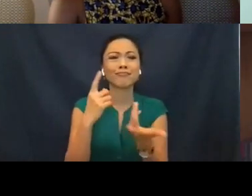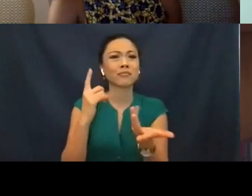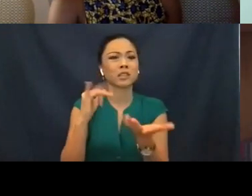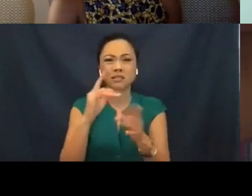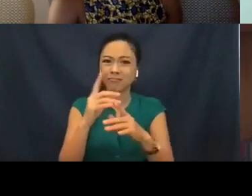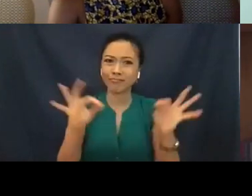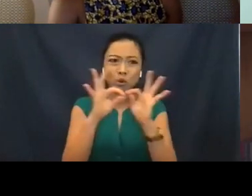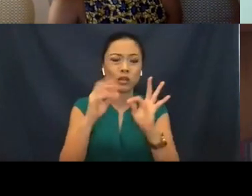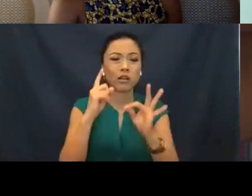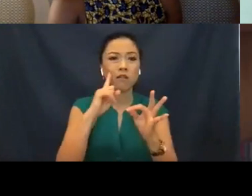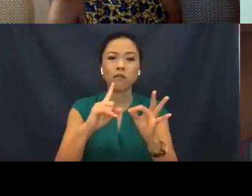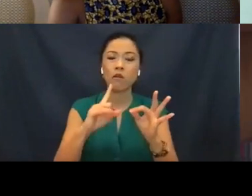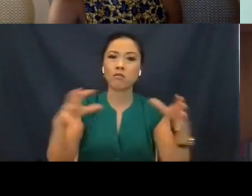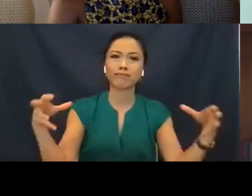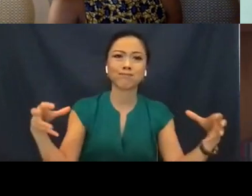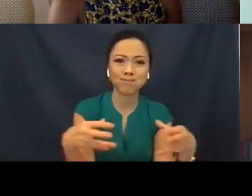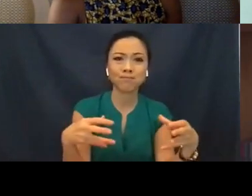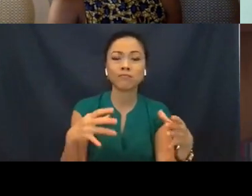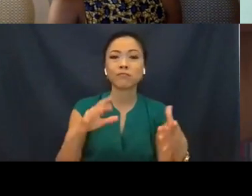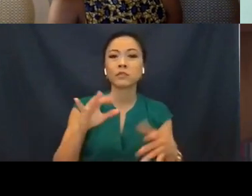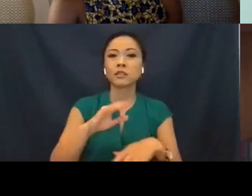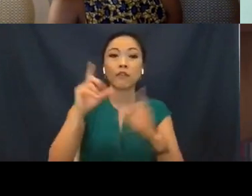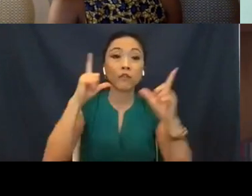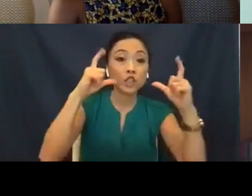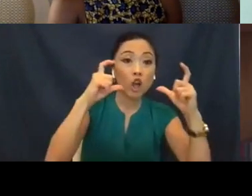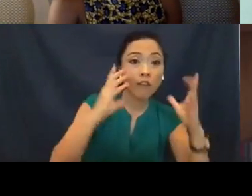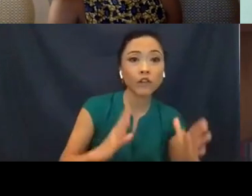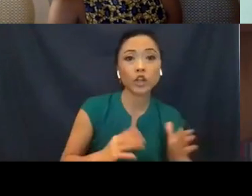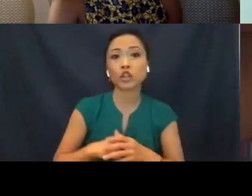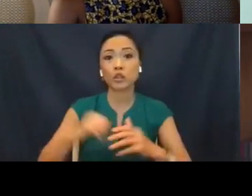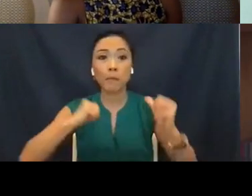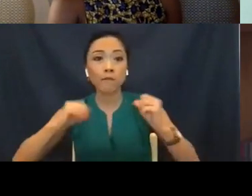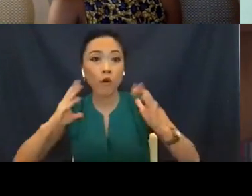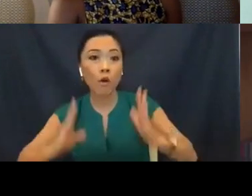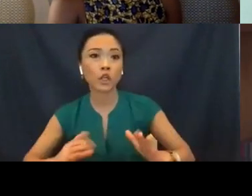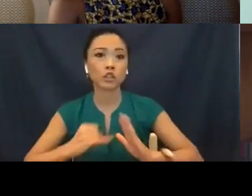all do labor that is worth compensating, worth acknowledging,